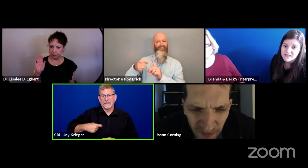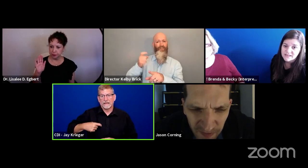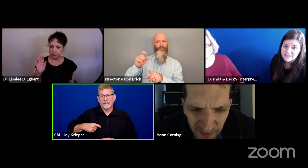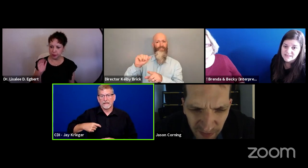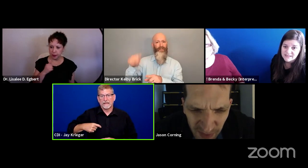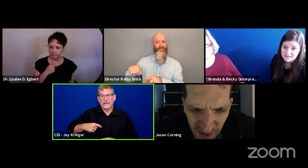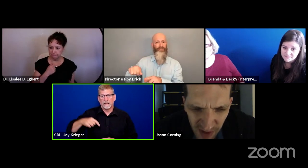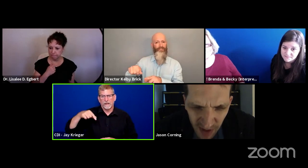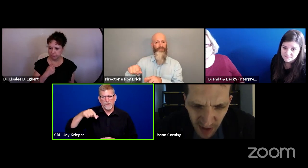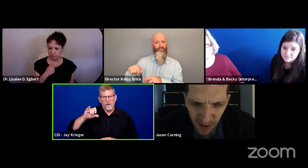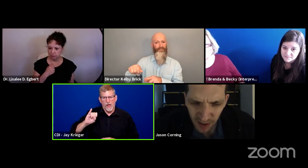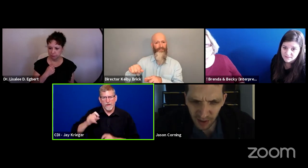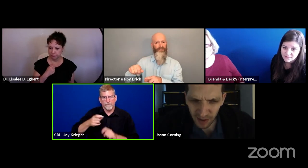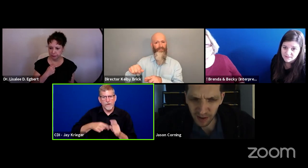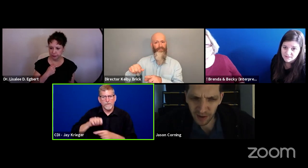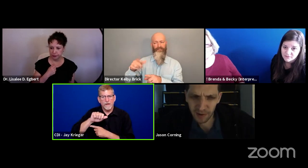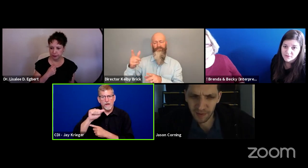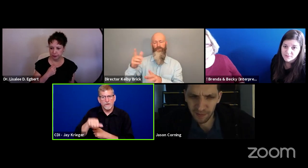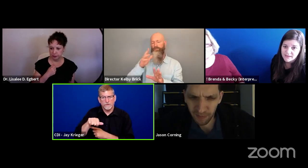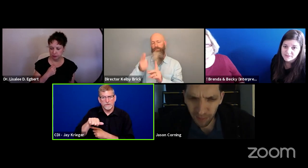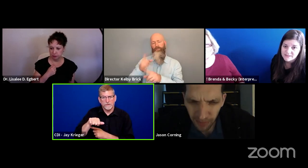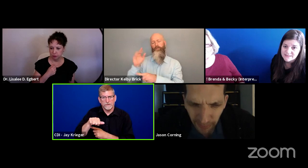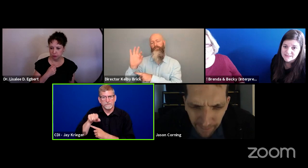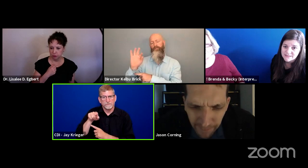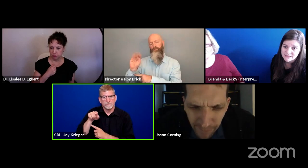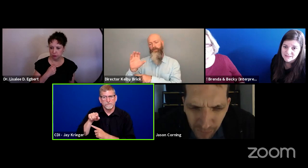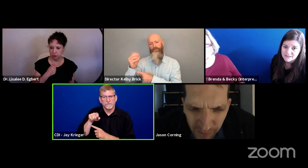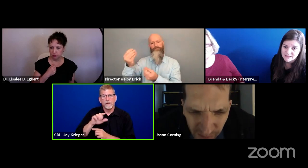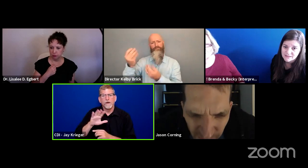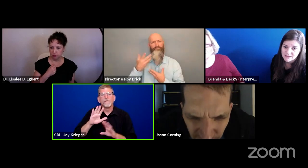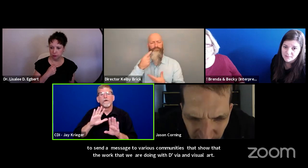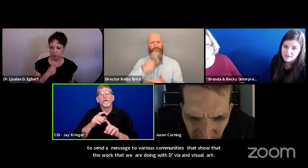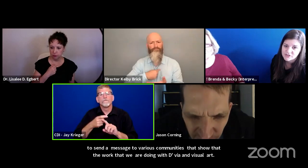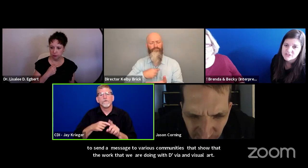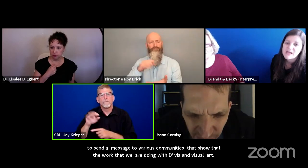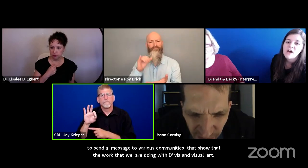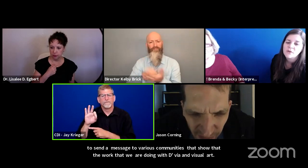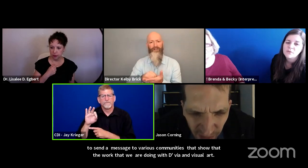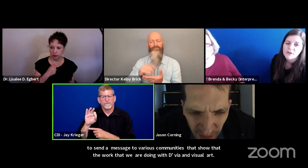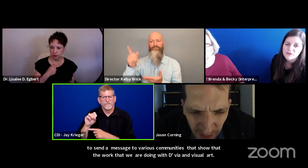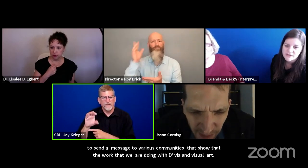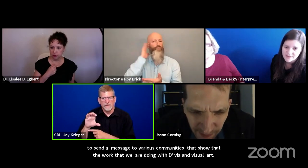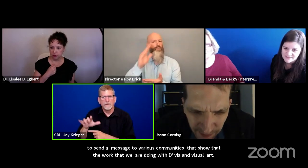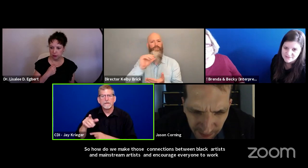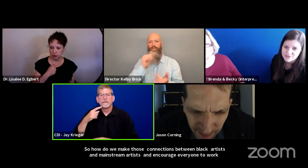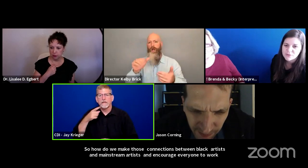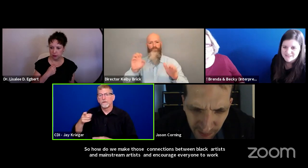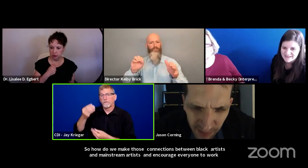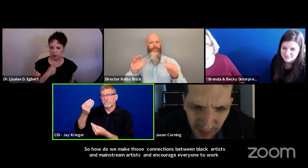Delegate Key from Annapolis -- apologies, from Frederick County; she works in Annapolis